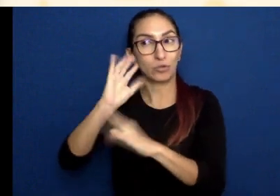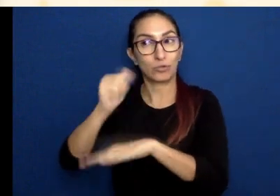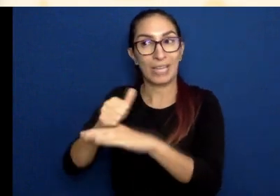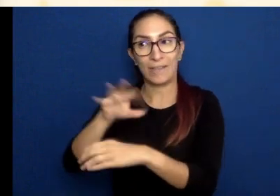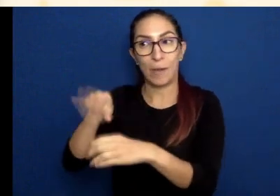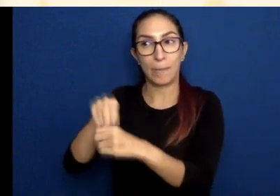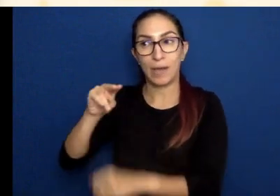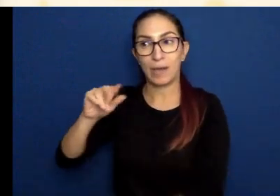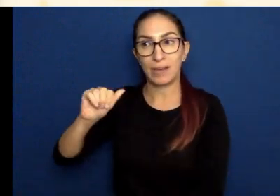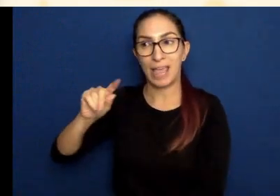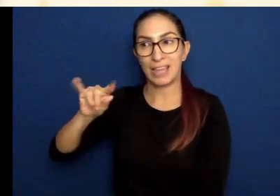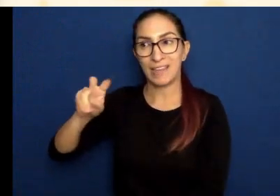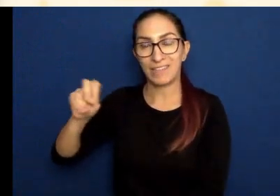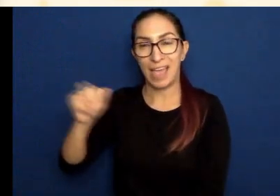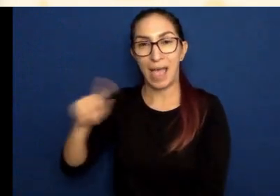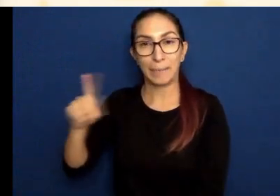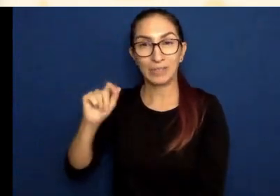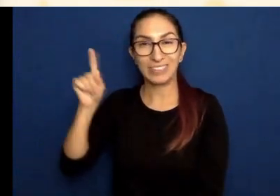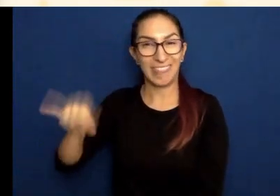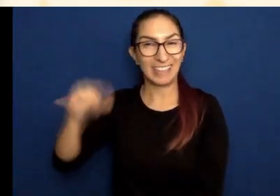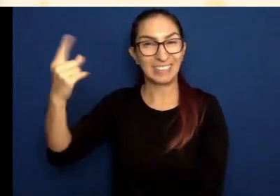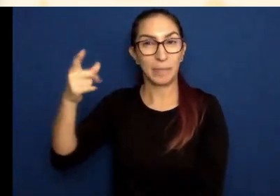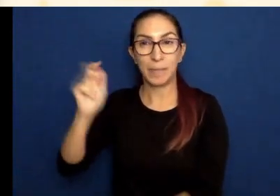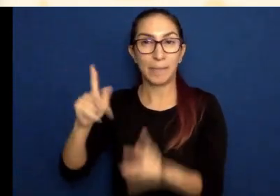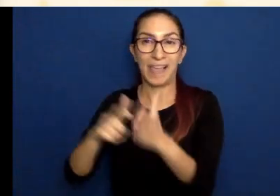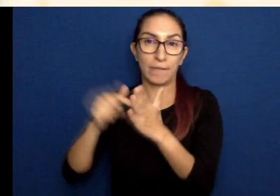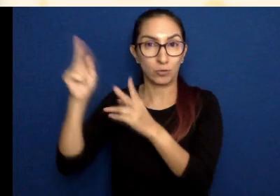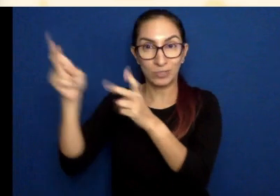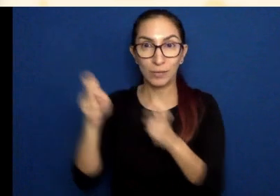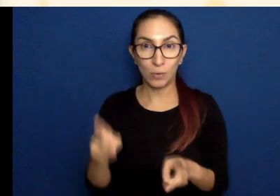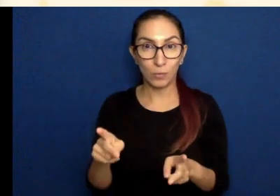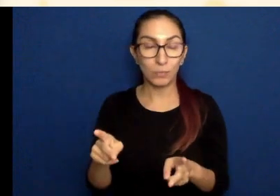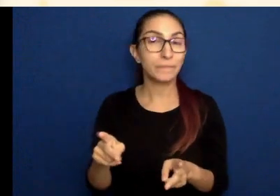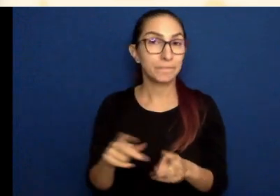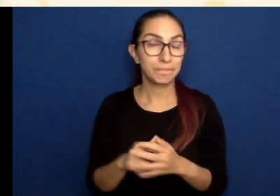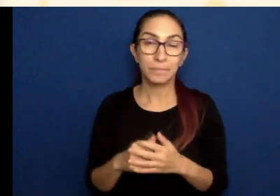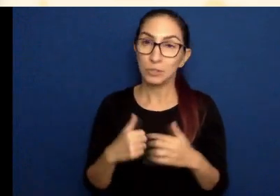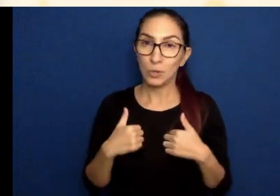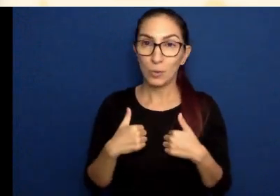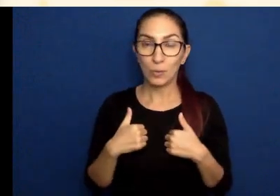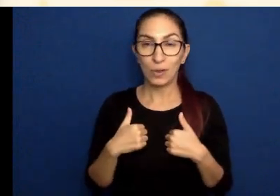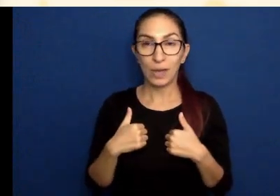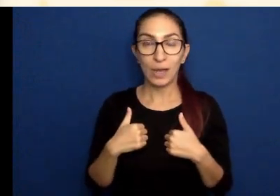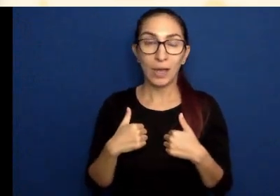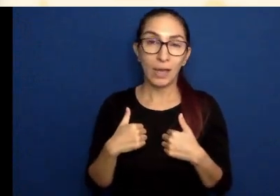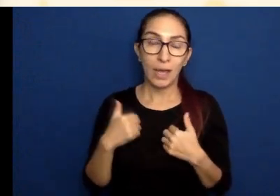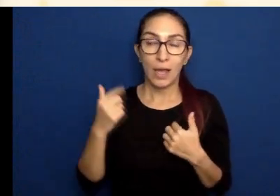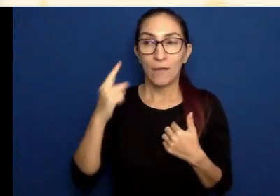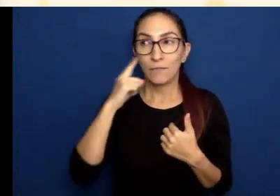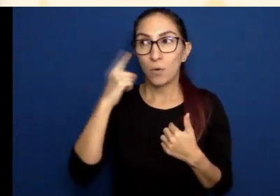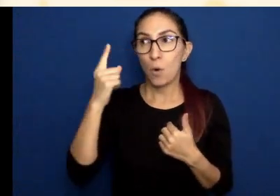So I can imagine, for banking or for insurance or for reading books